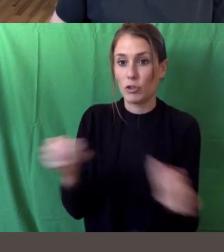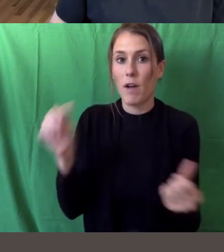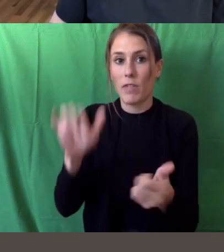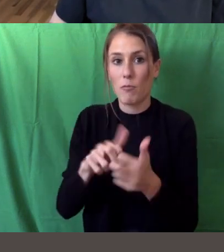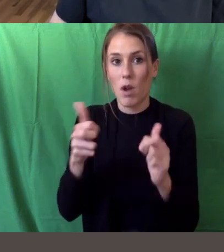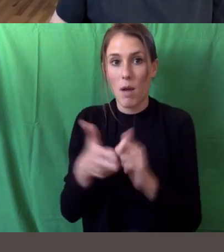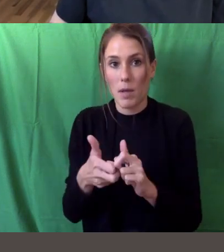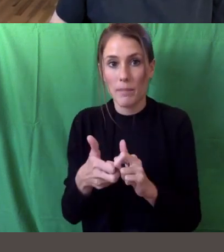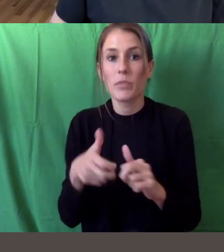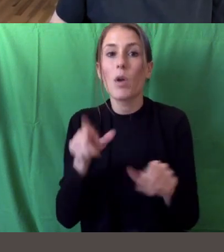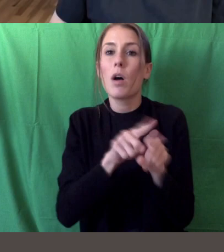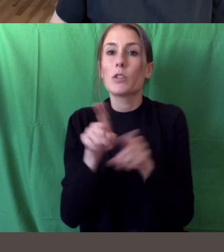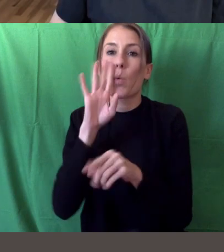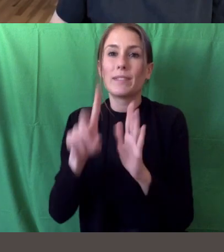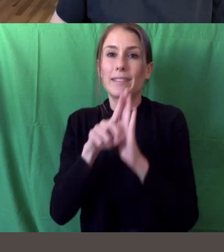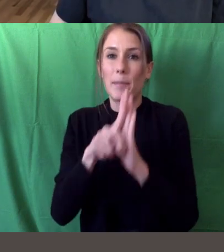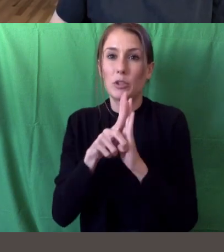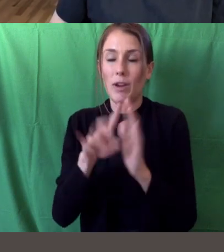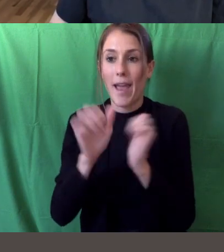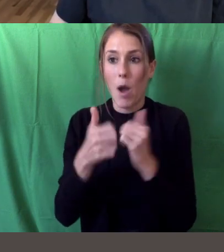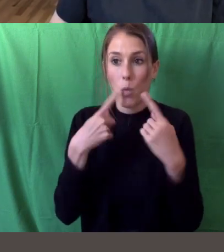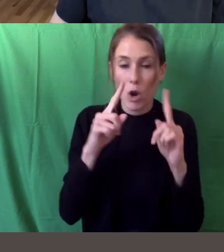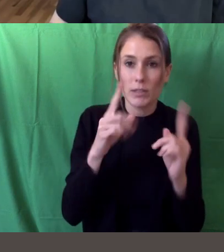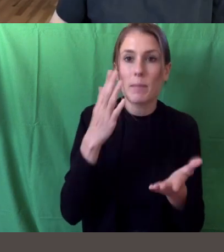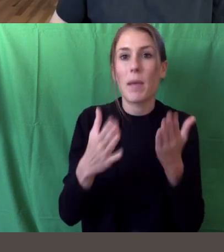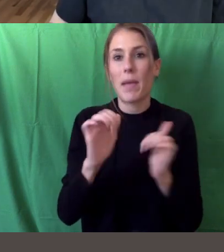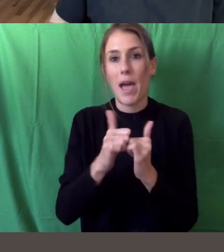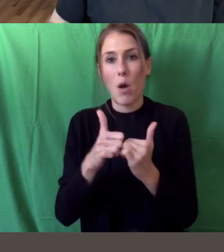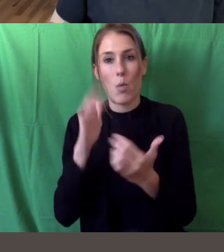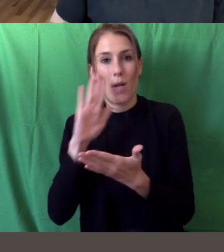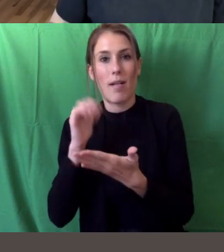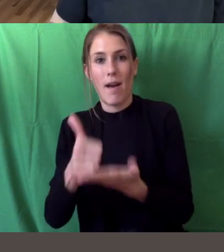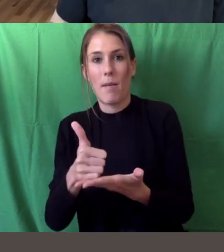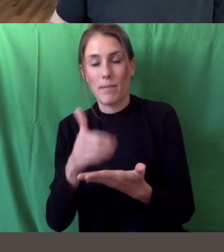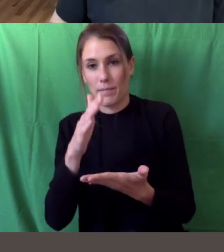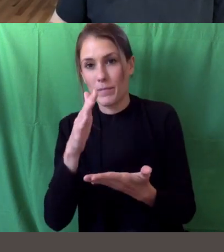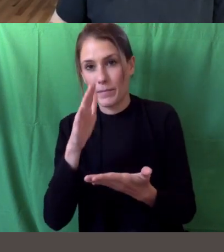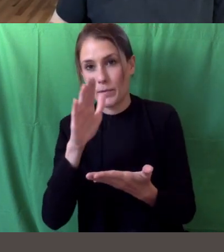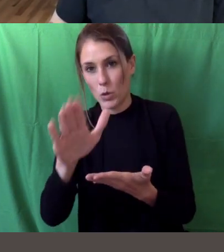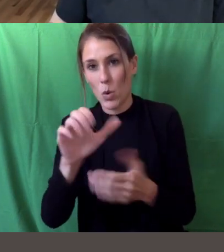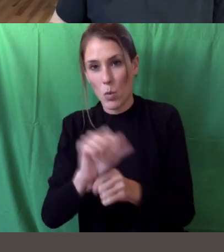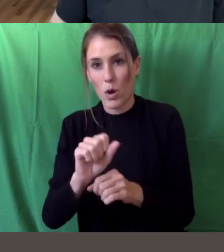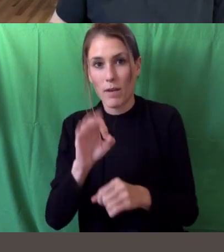works and how it can help you in your end-to-end workflow. But before diving into the bulk of this talk,